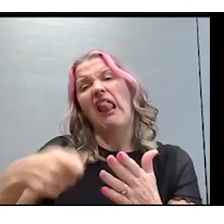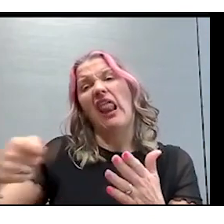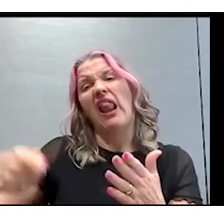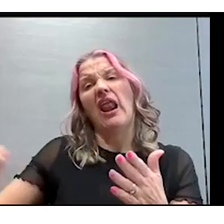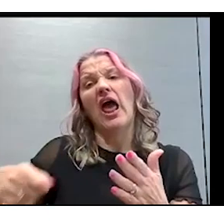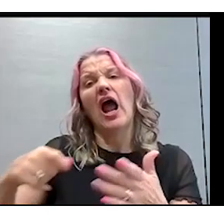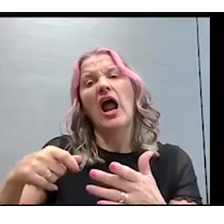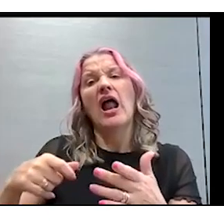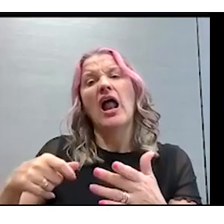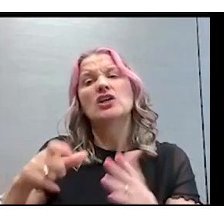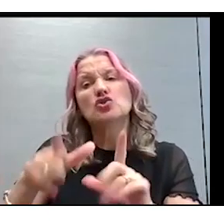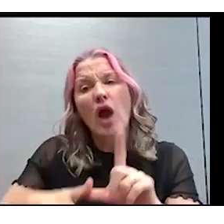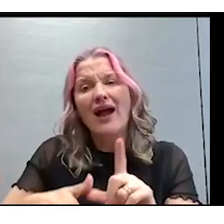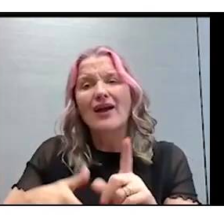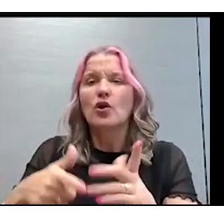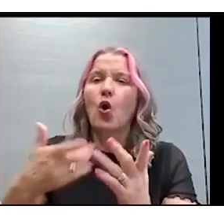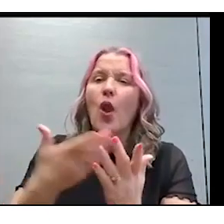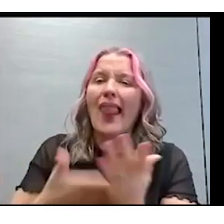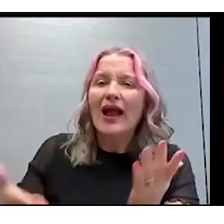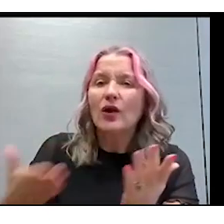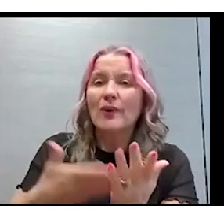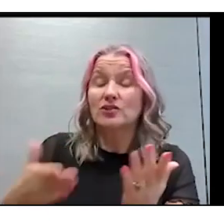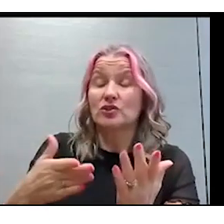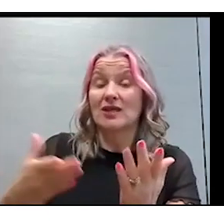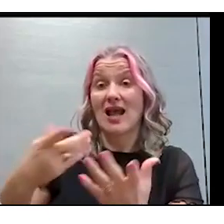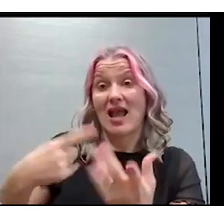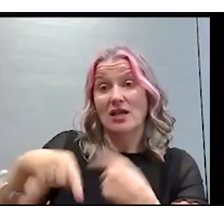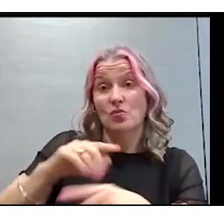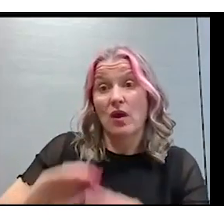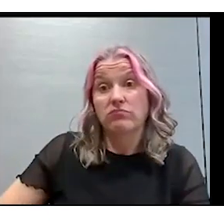So as we're defining that guideline for this particular use case,